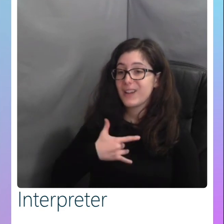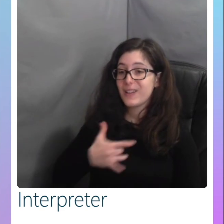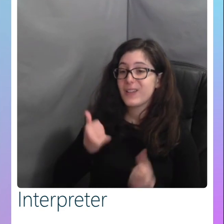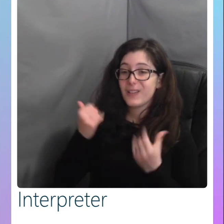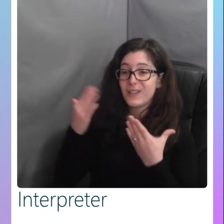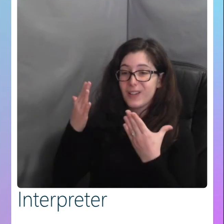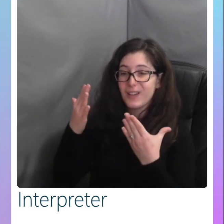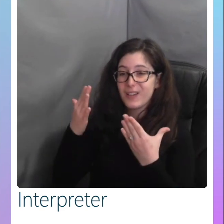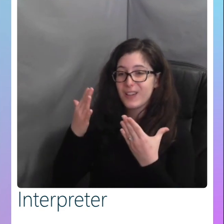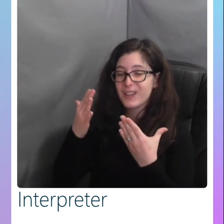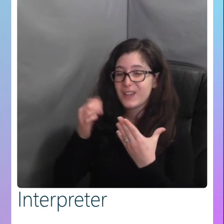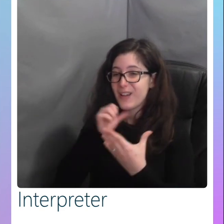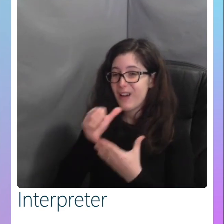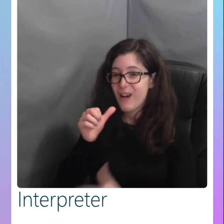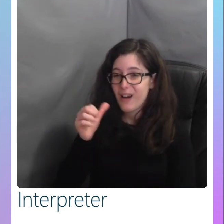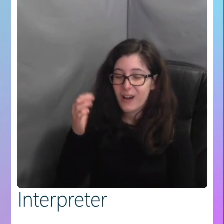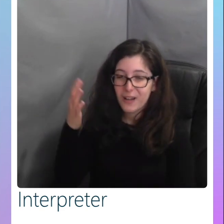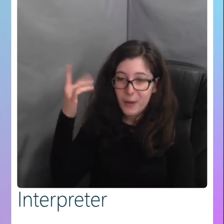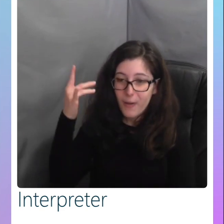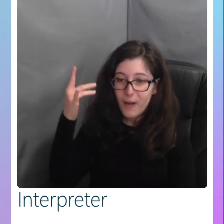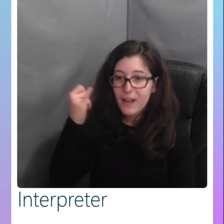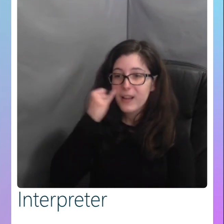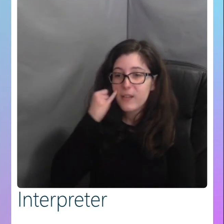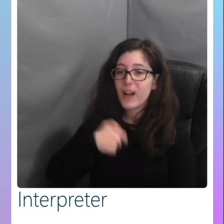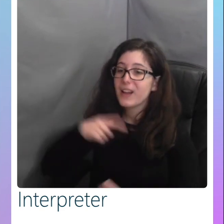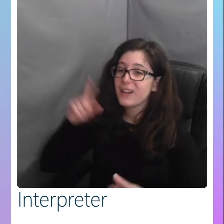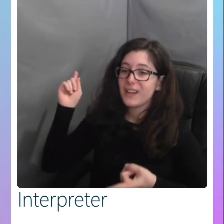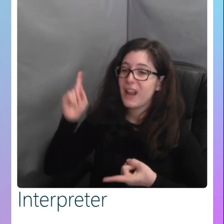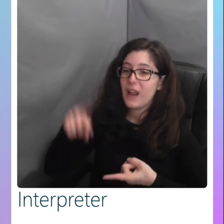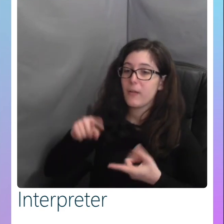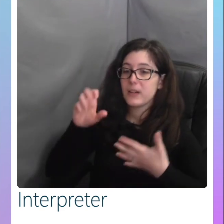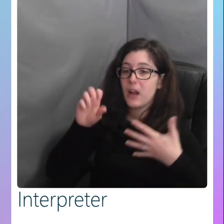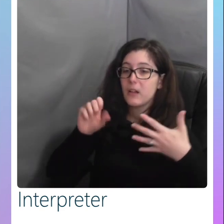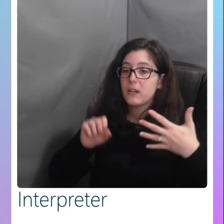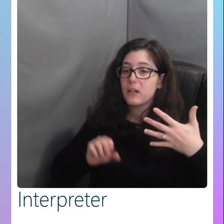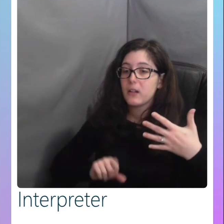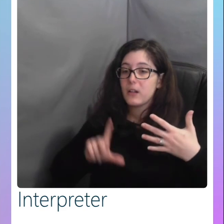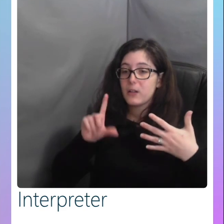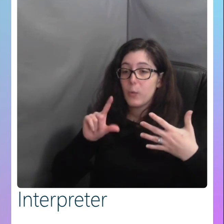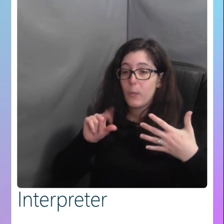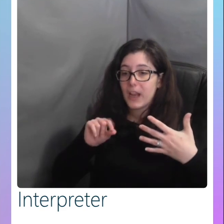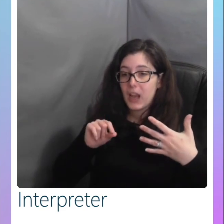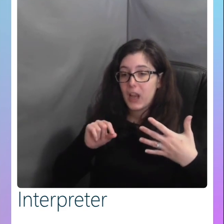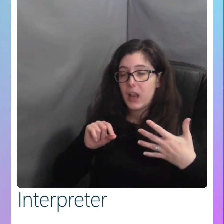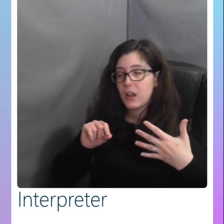I narrow it down to the 20 that I think are good, there'll be another one that I think is good.